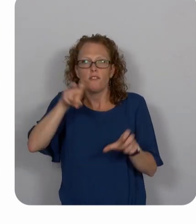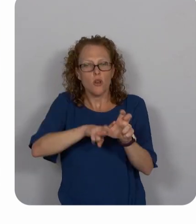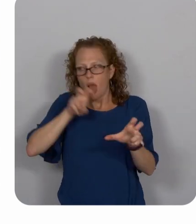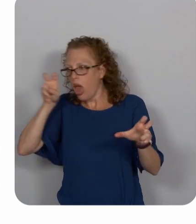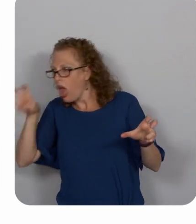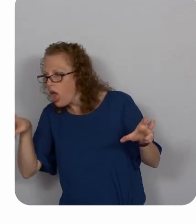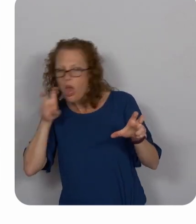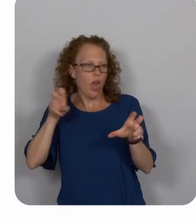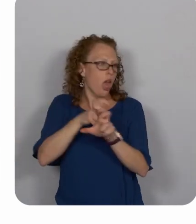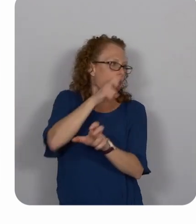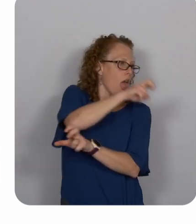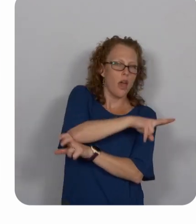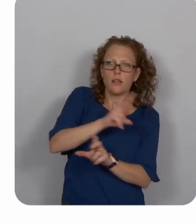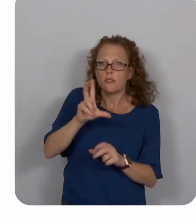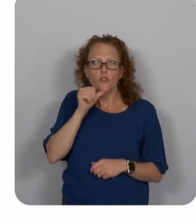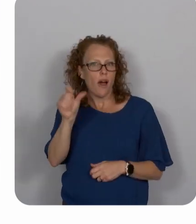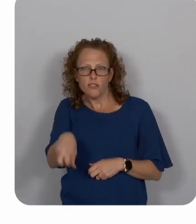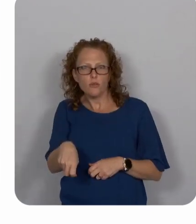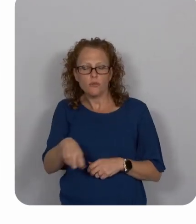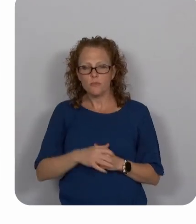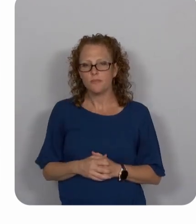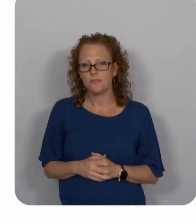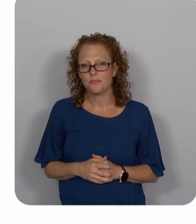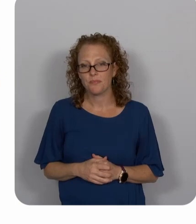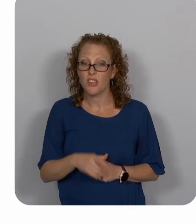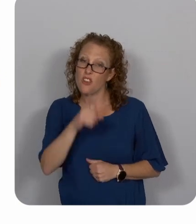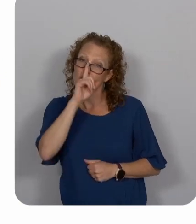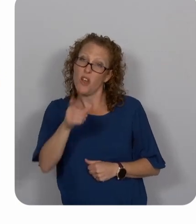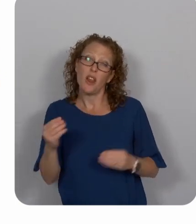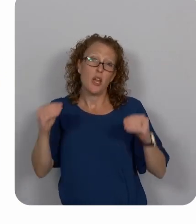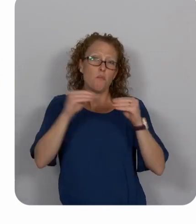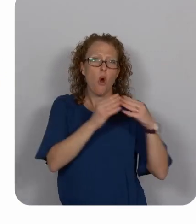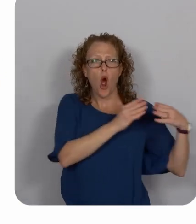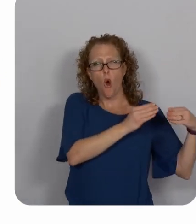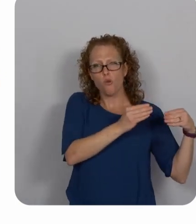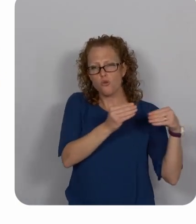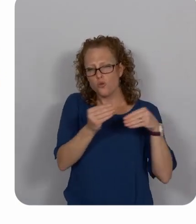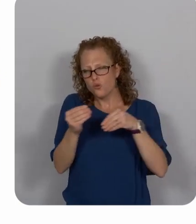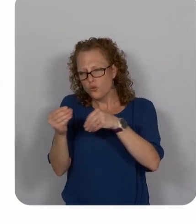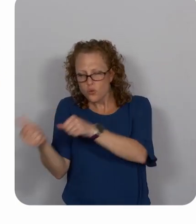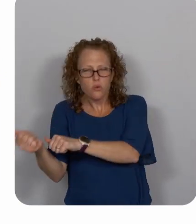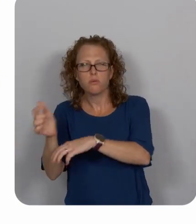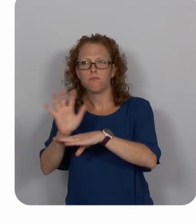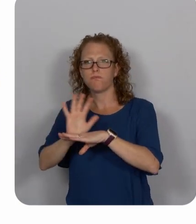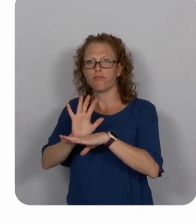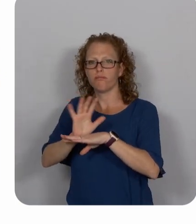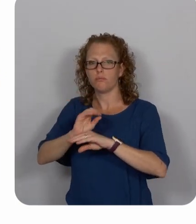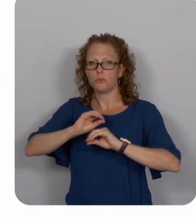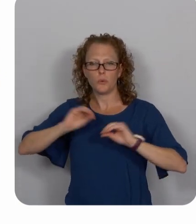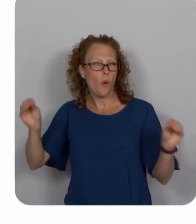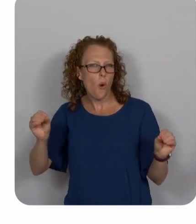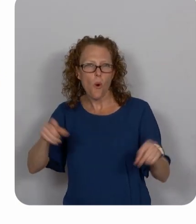and using key frames generate a seamless, unified animation. We can see this in action here.